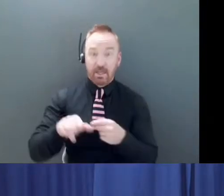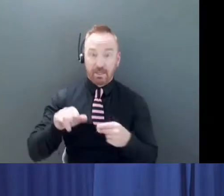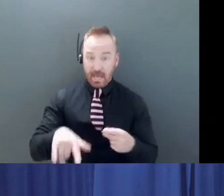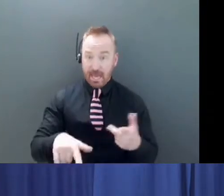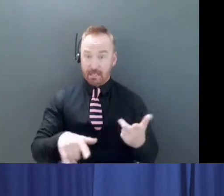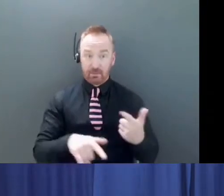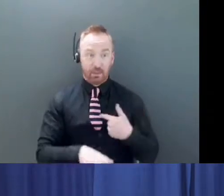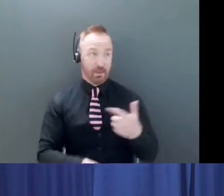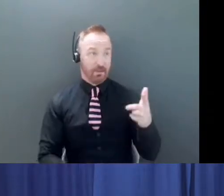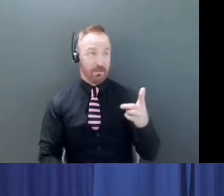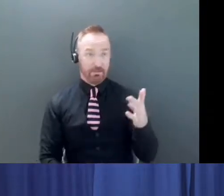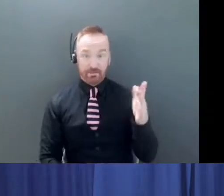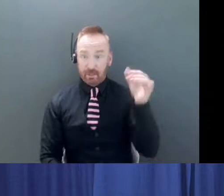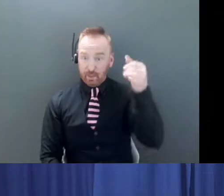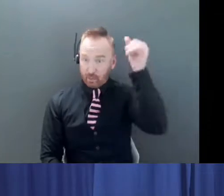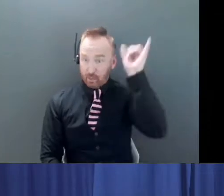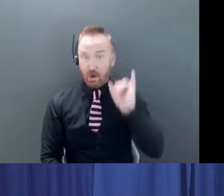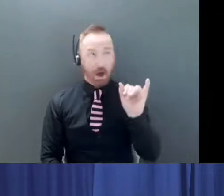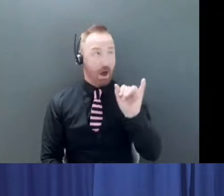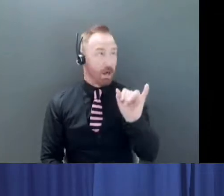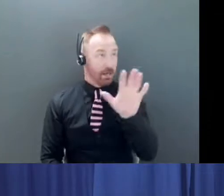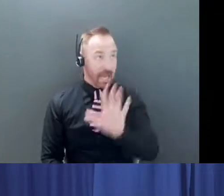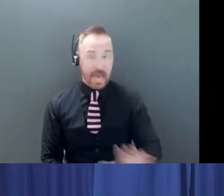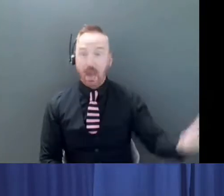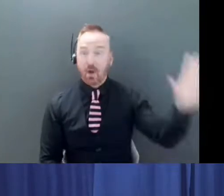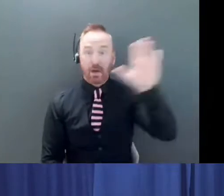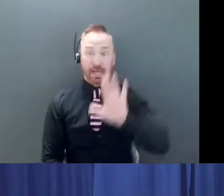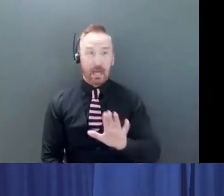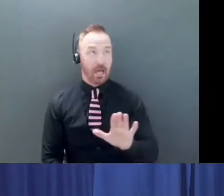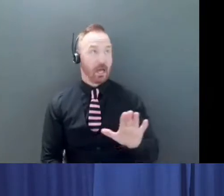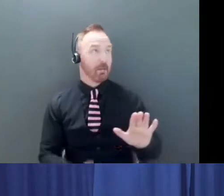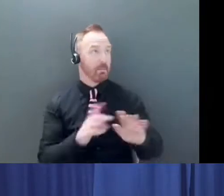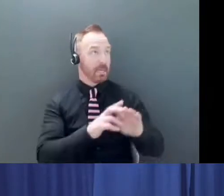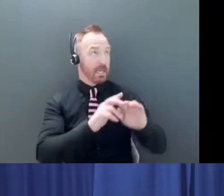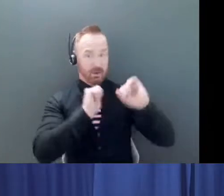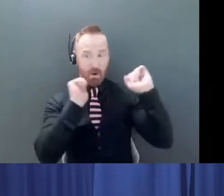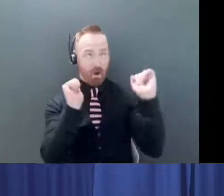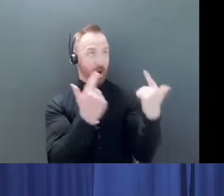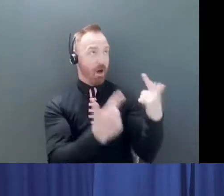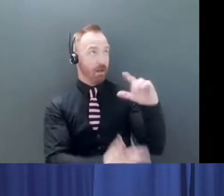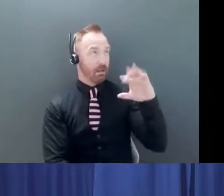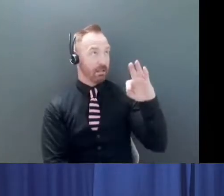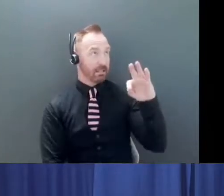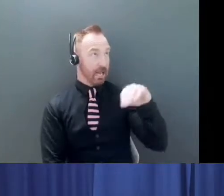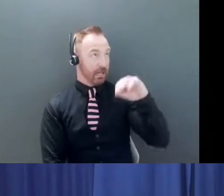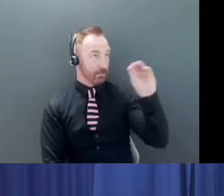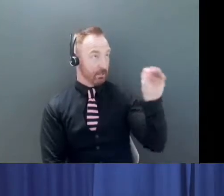substantial further outbreaks. Even as we phase out further